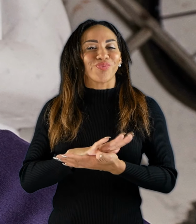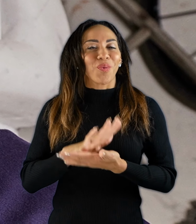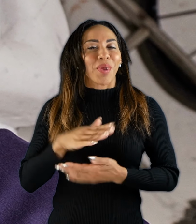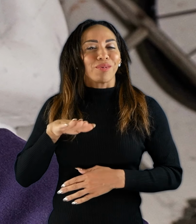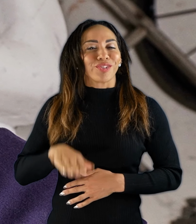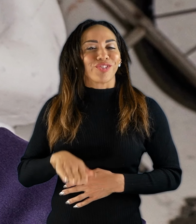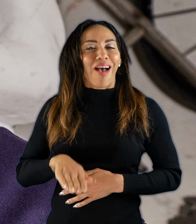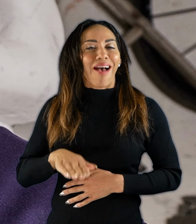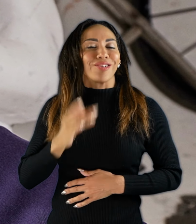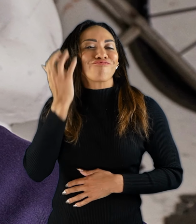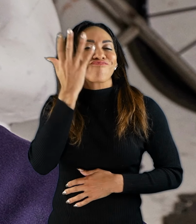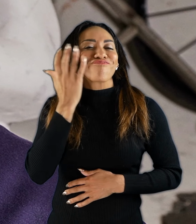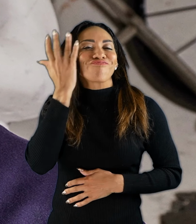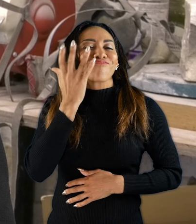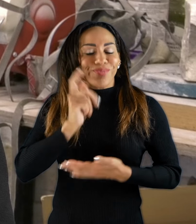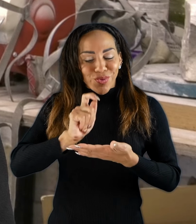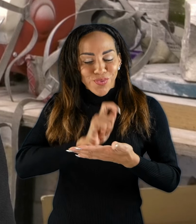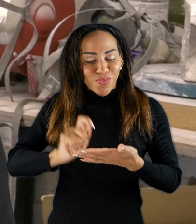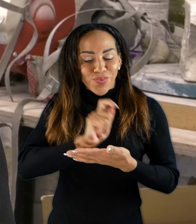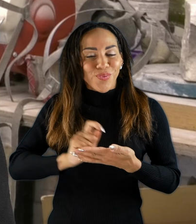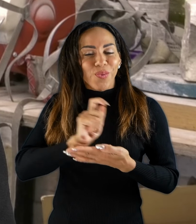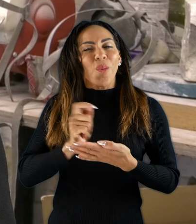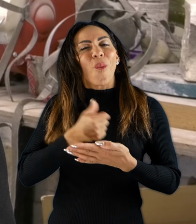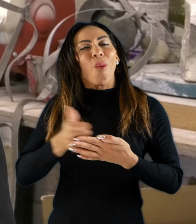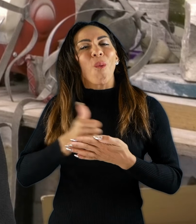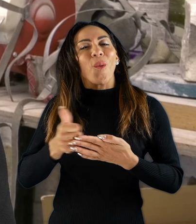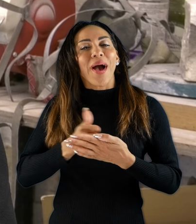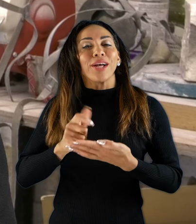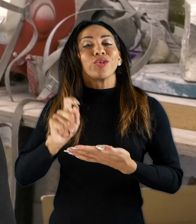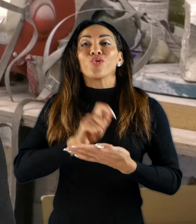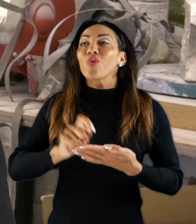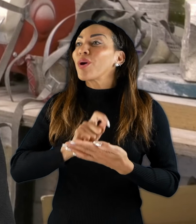That's what I did all the time. I was always either drawing when the weather was bad,